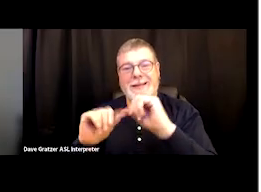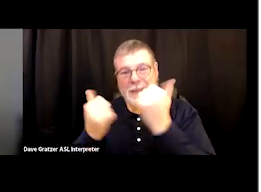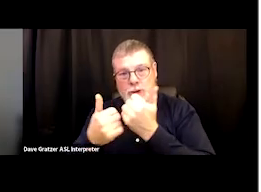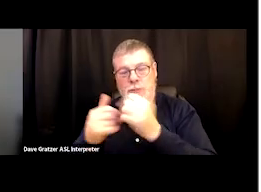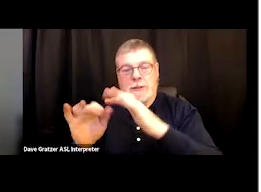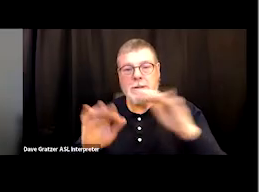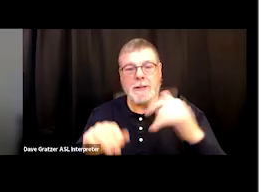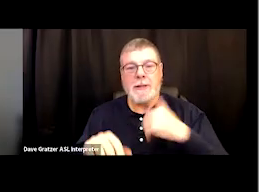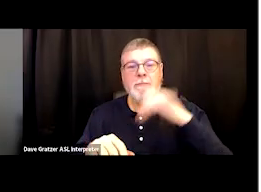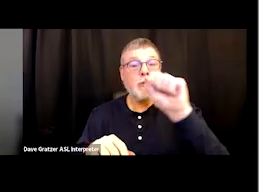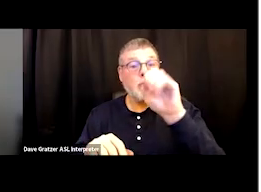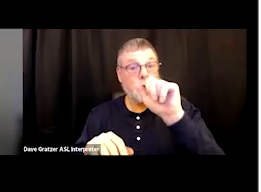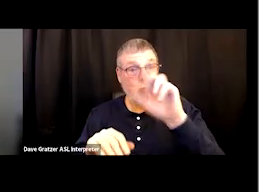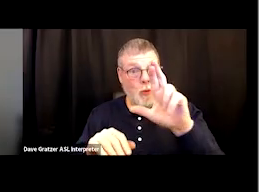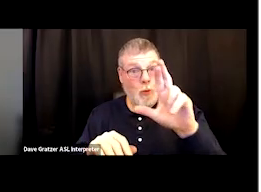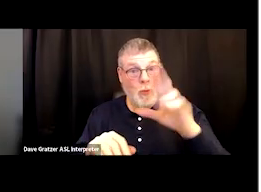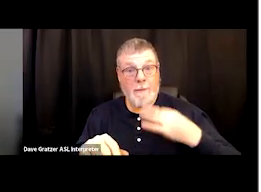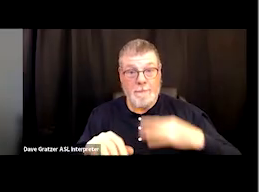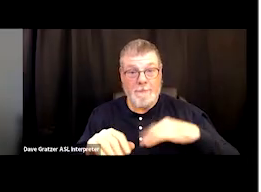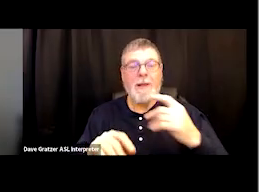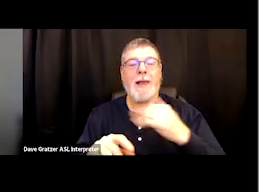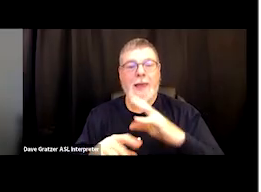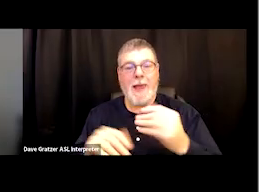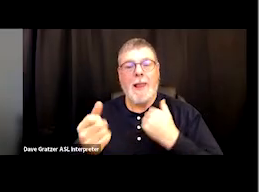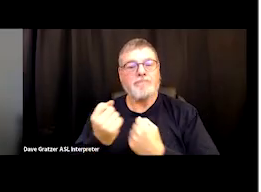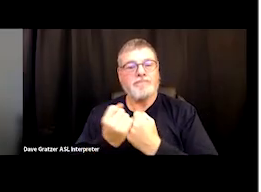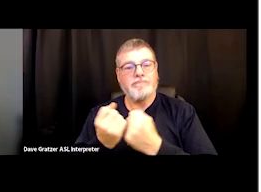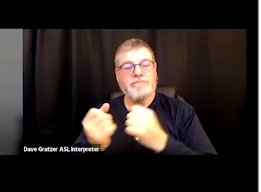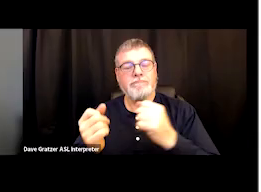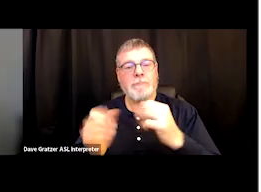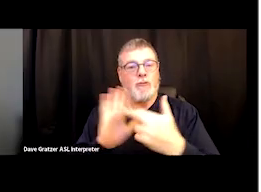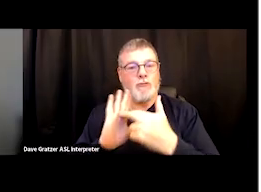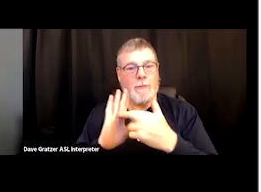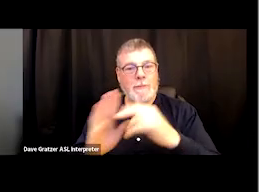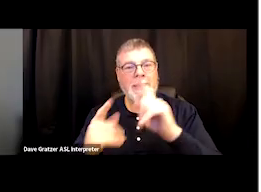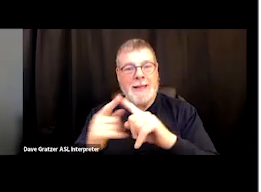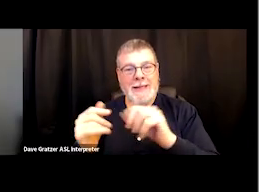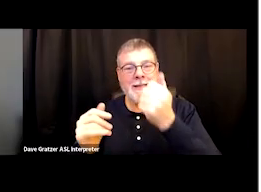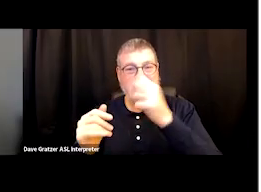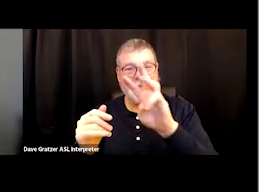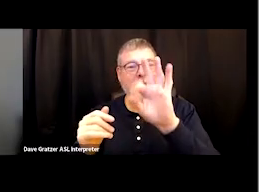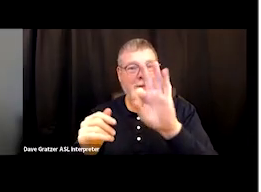and I'm also serving as the applicant's 1696 representative to help the applicant navigate through